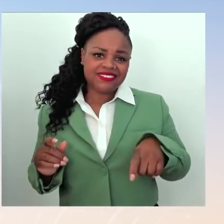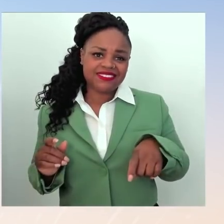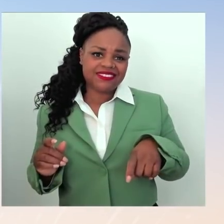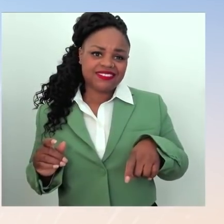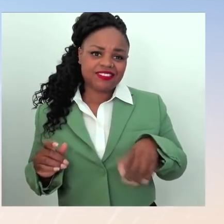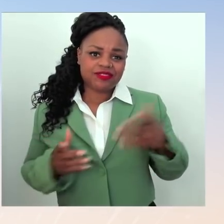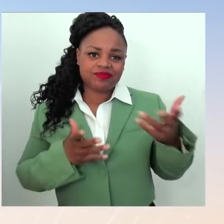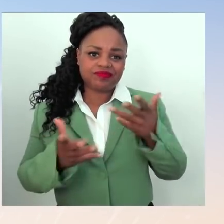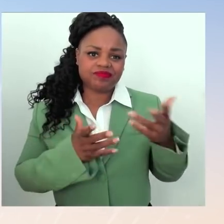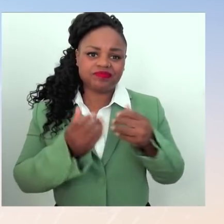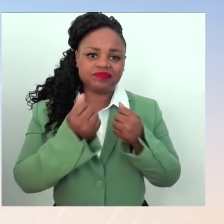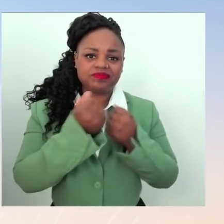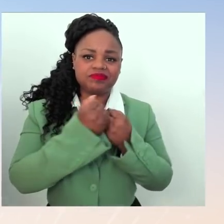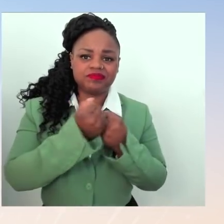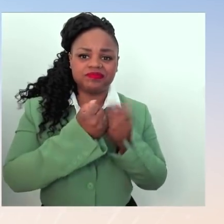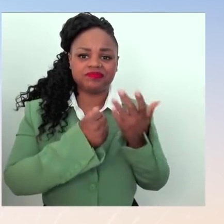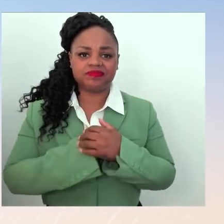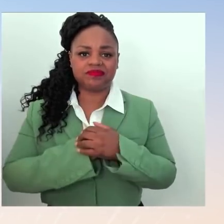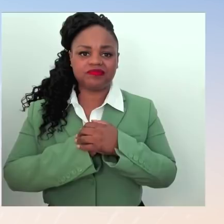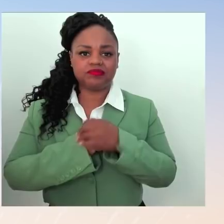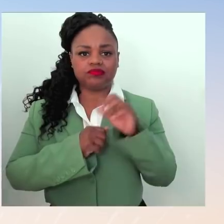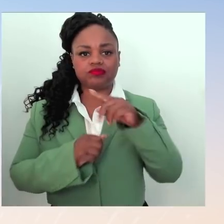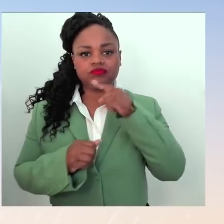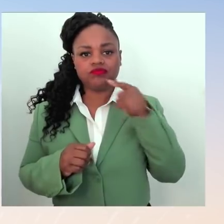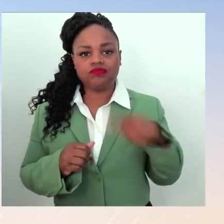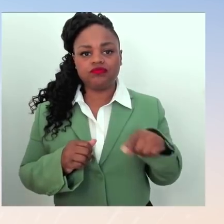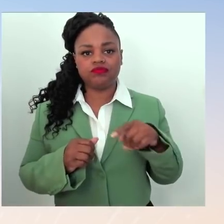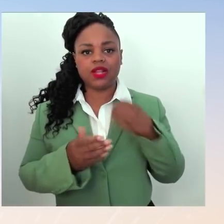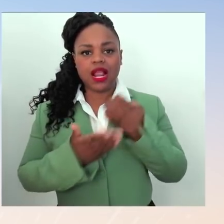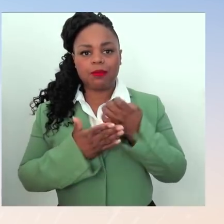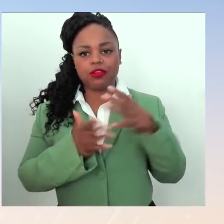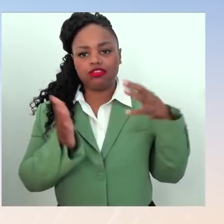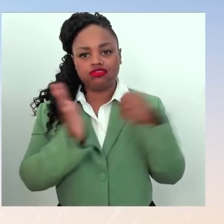to call the Crown Prince, MBS -- Mohammed bin Salman -- to talk about oil?